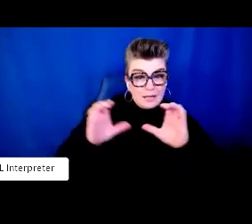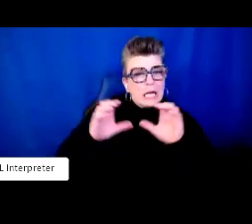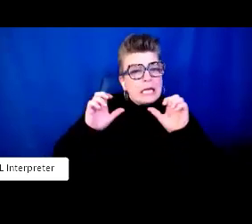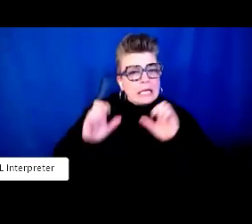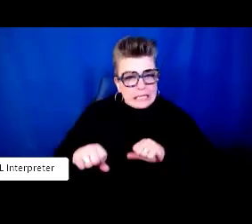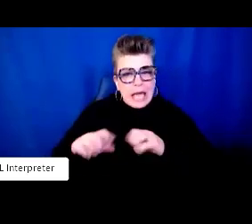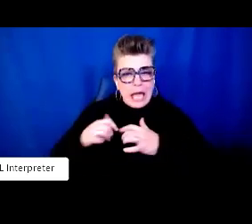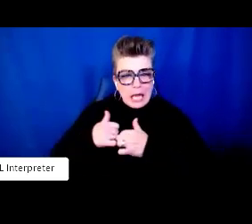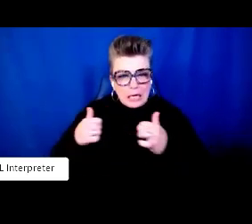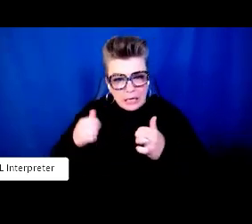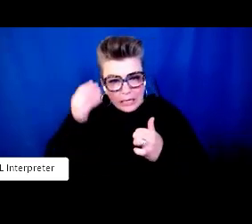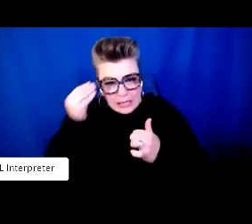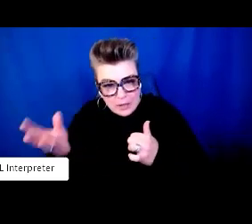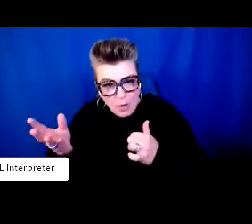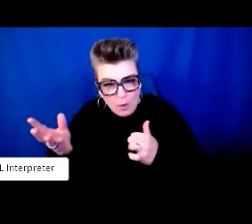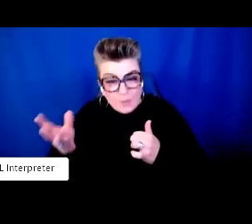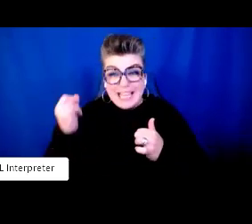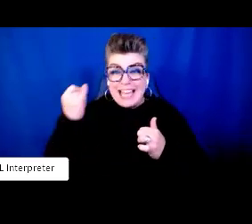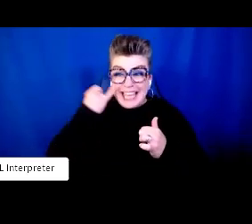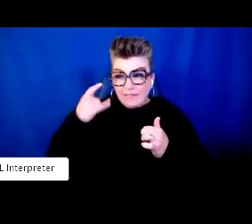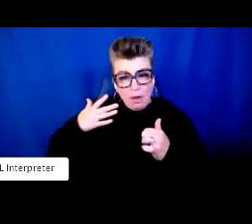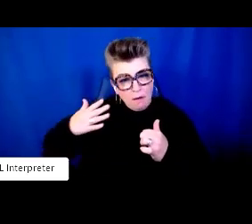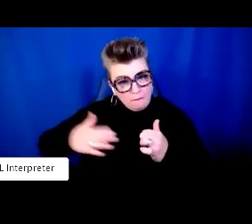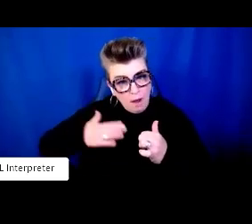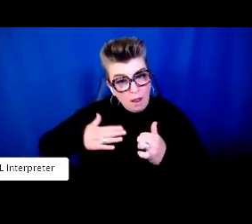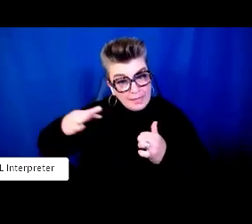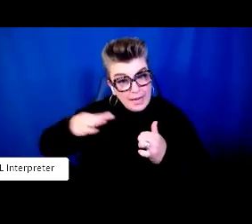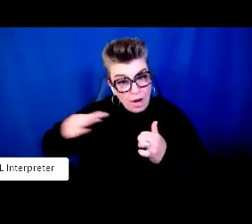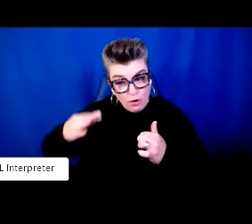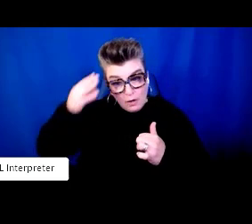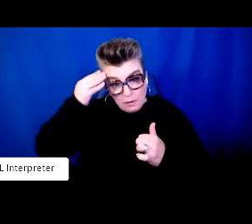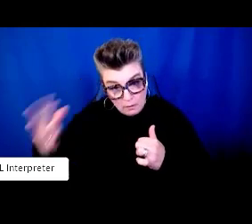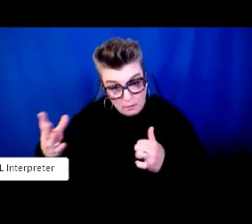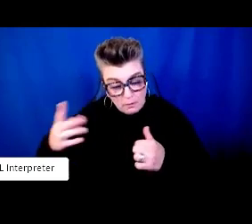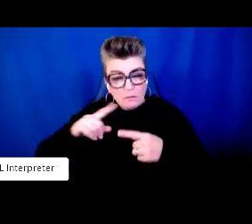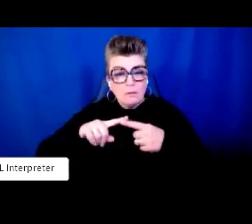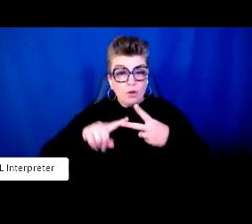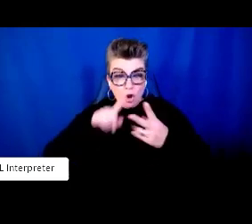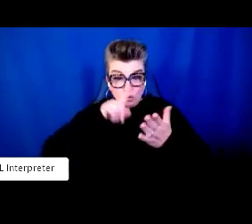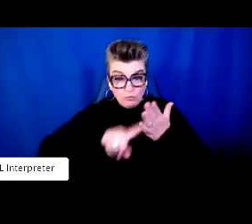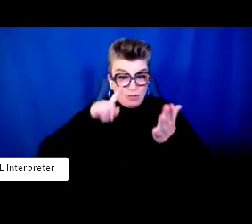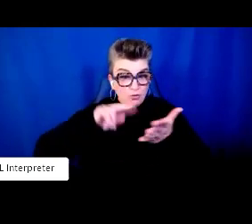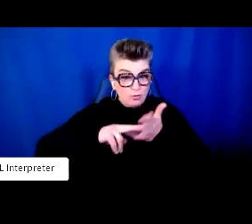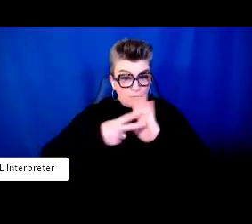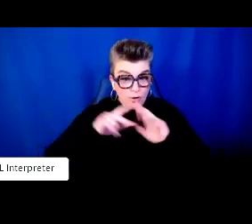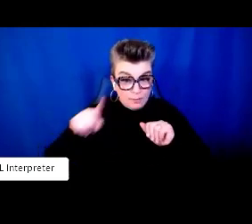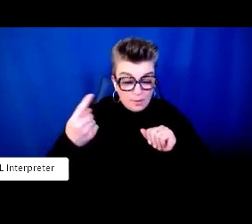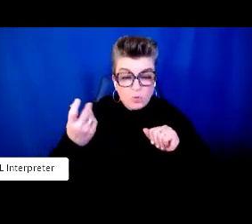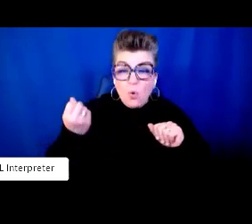voluntarily discloses the information or when the disclosure is made for research purposes, or when mandatory reporting requirements